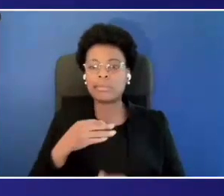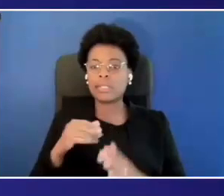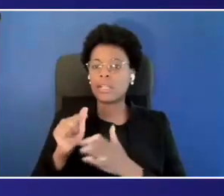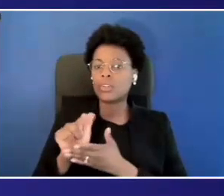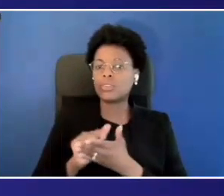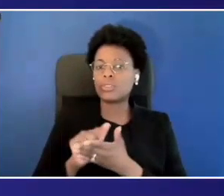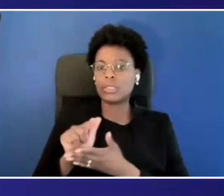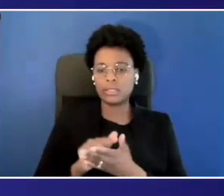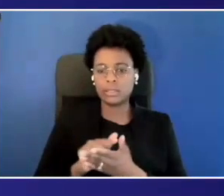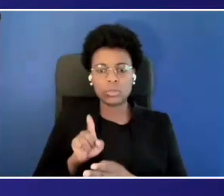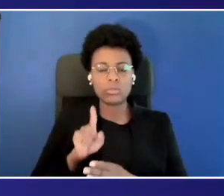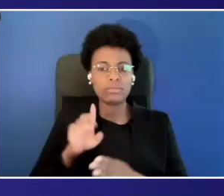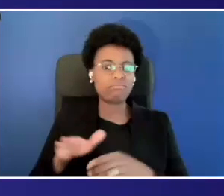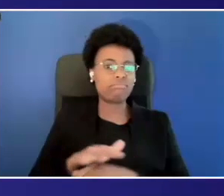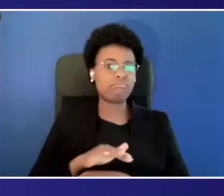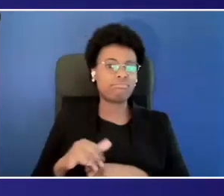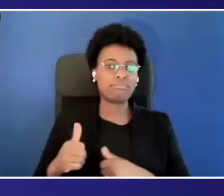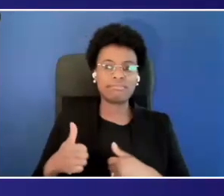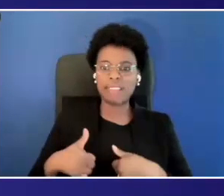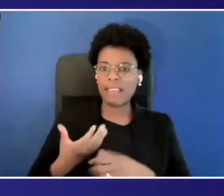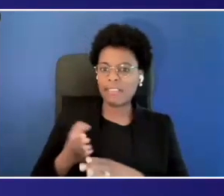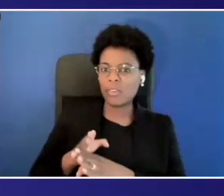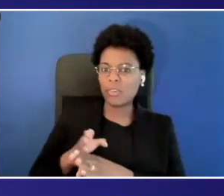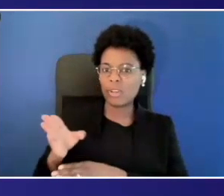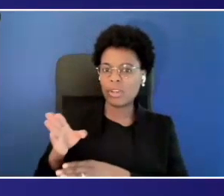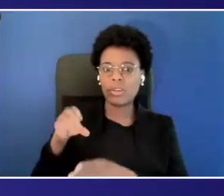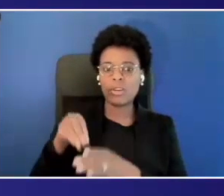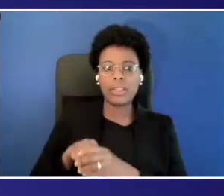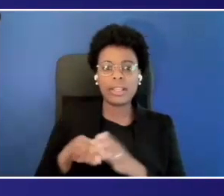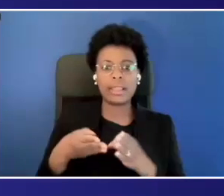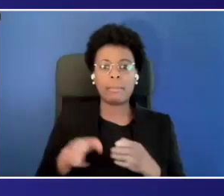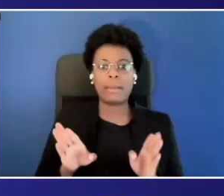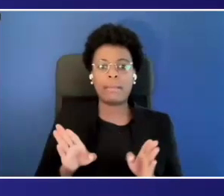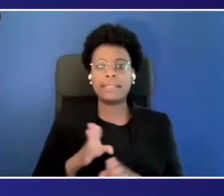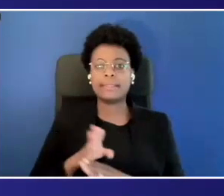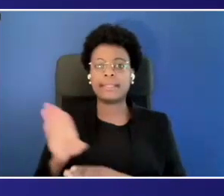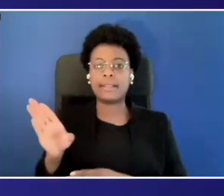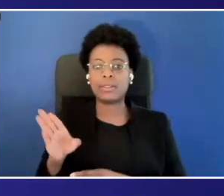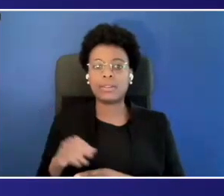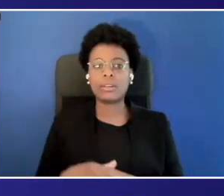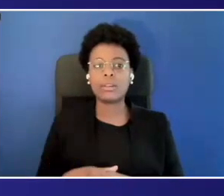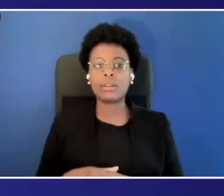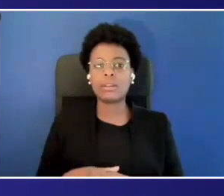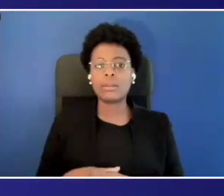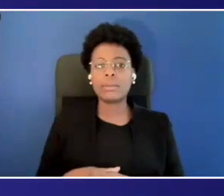PSLF is the benefit that I hear talked about more than any other because typically our law school debt.